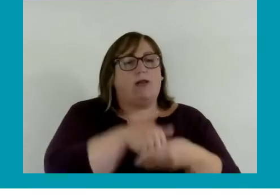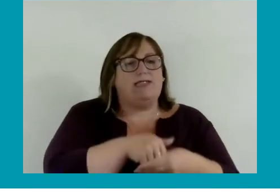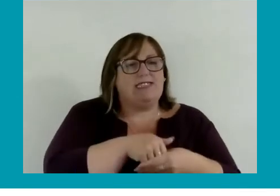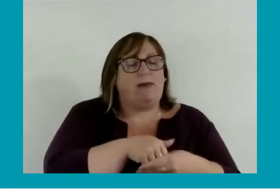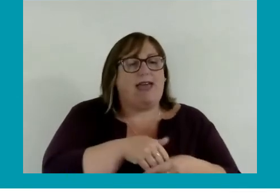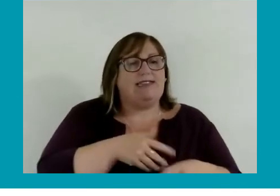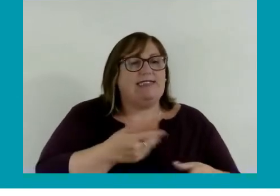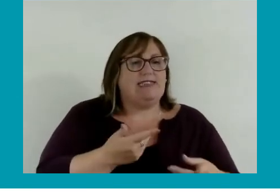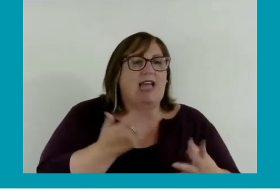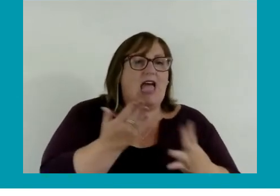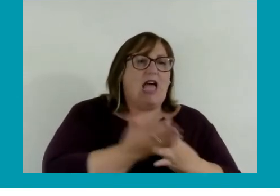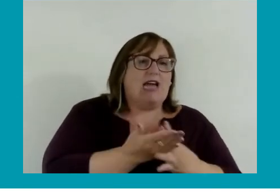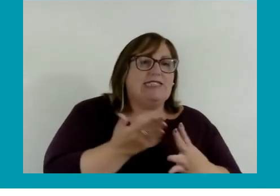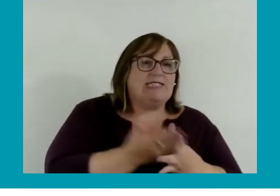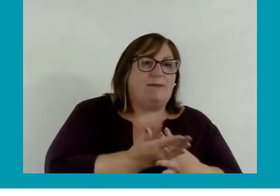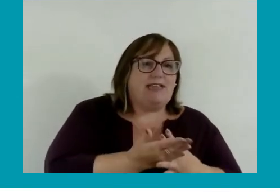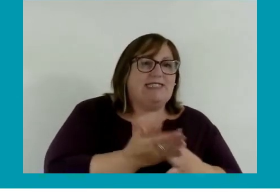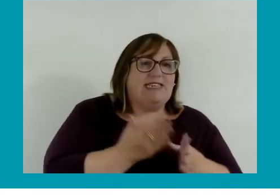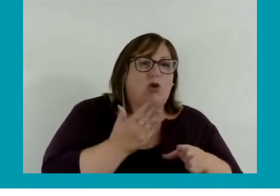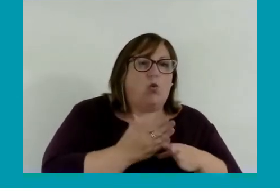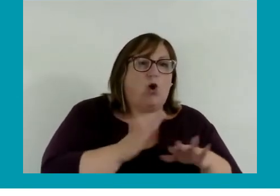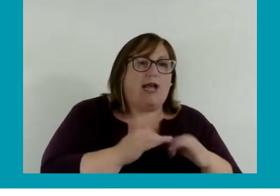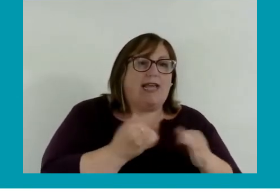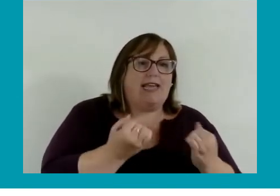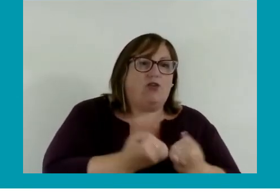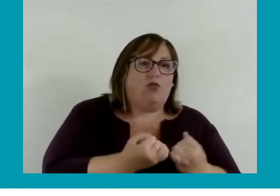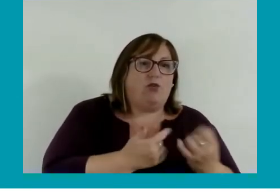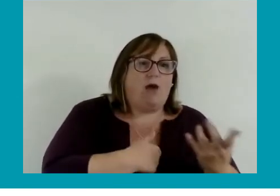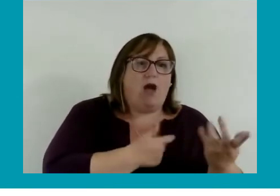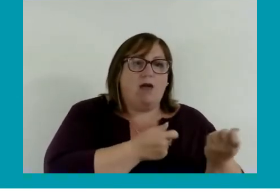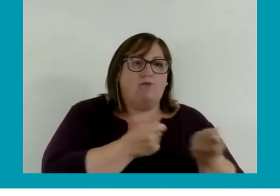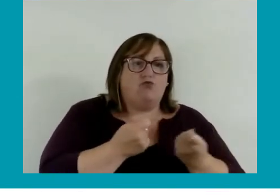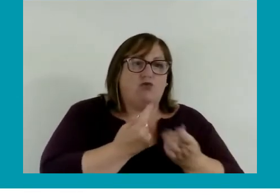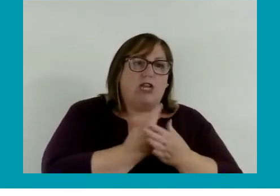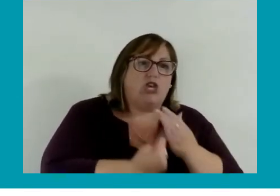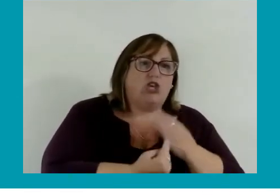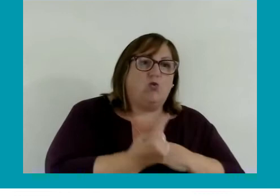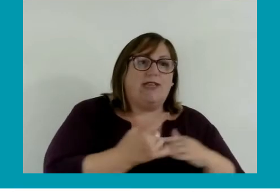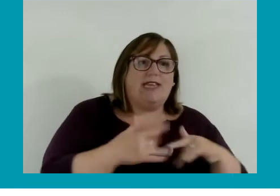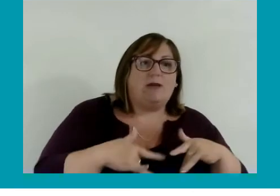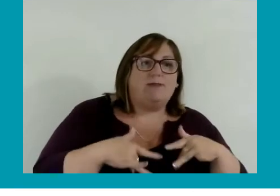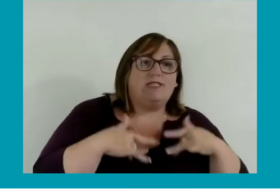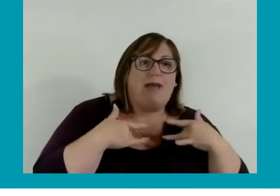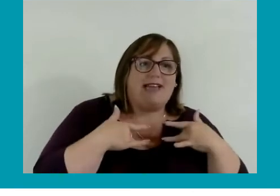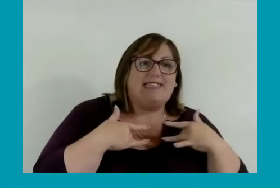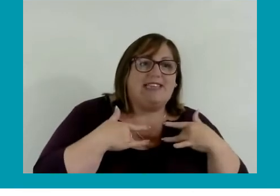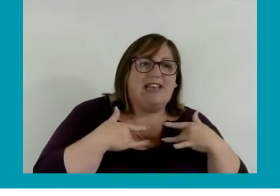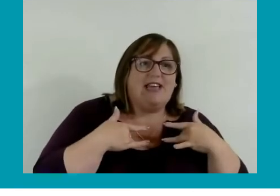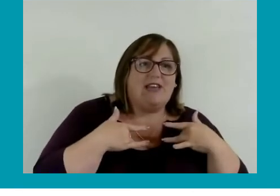where i brought a very unique perspective to the table and that was all about making our website